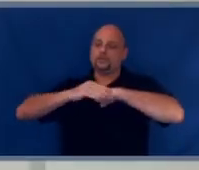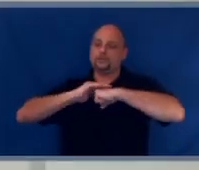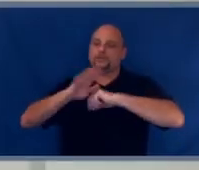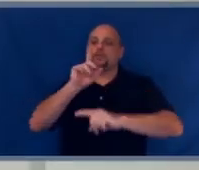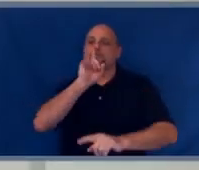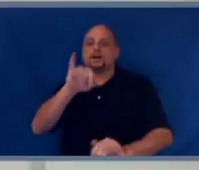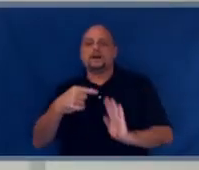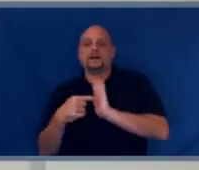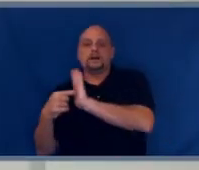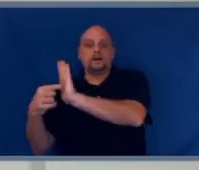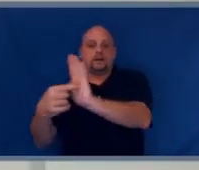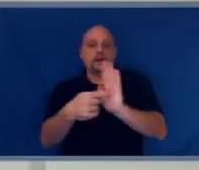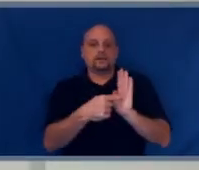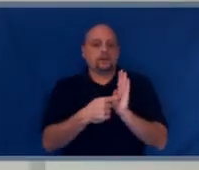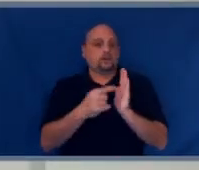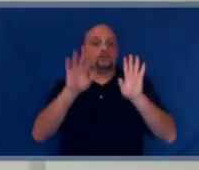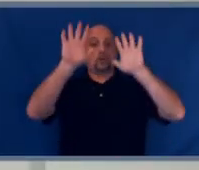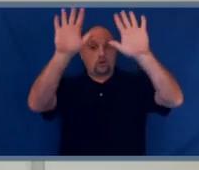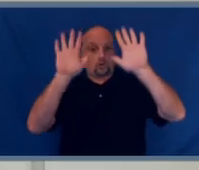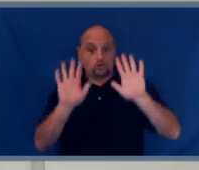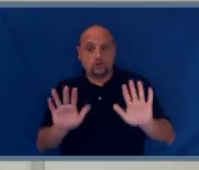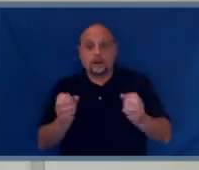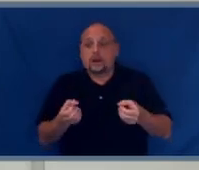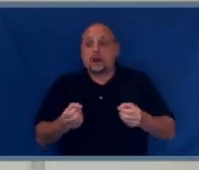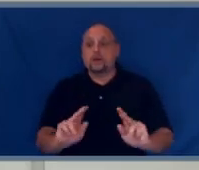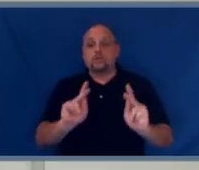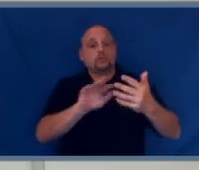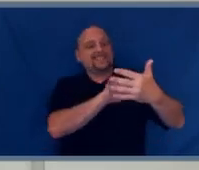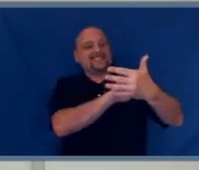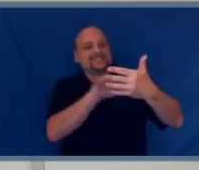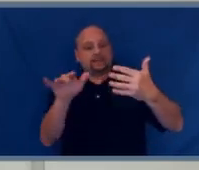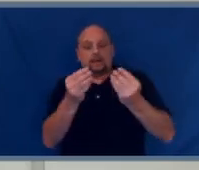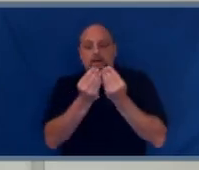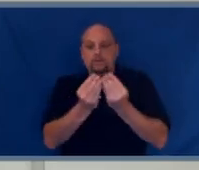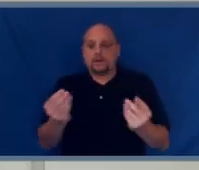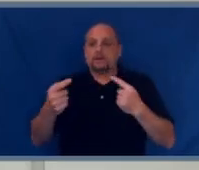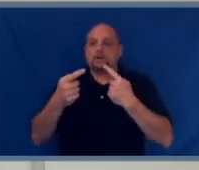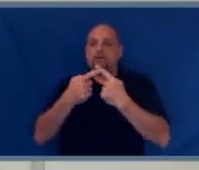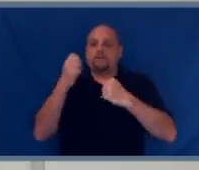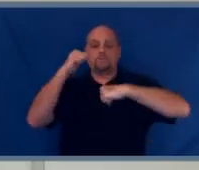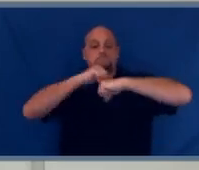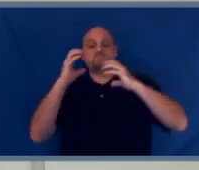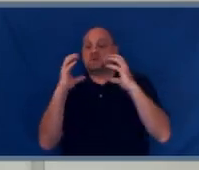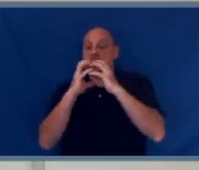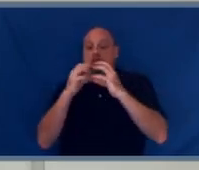SURFACE. IT OFFERS AN UNPRECEDENTED